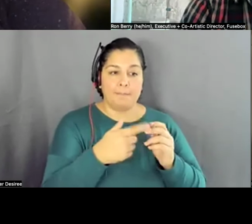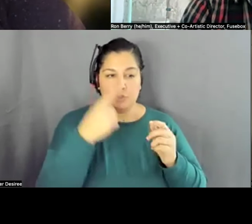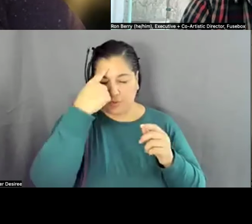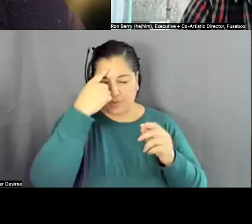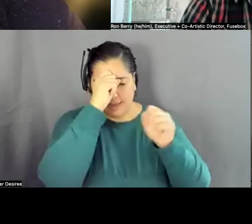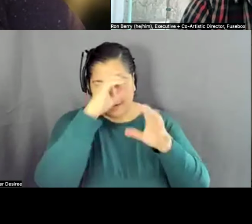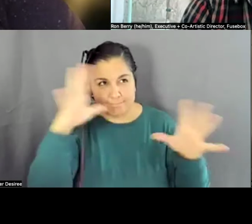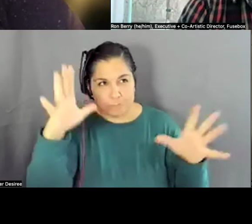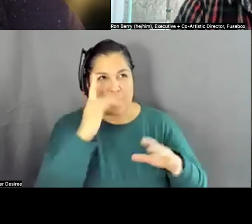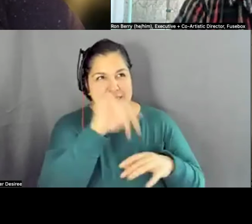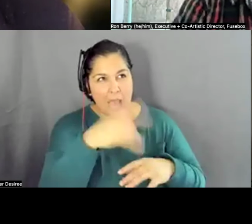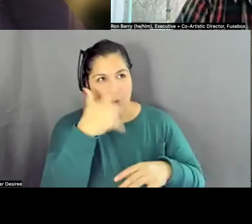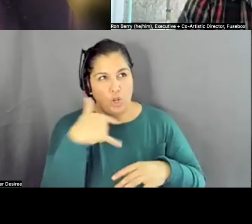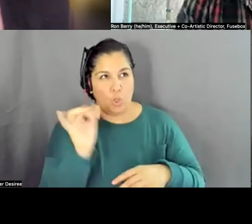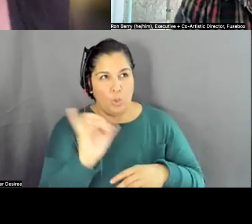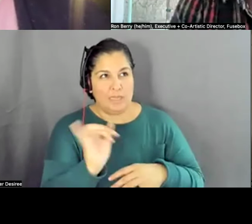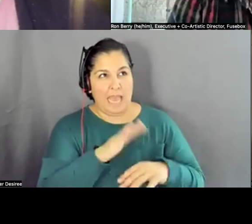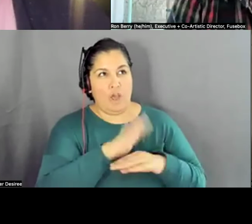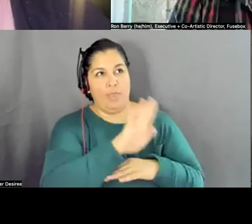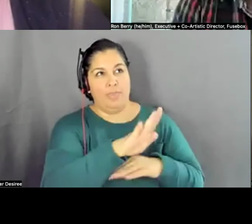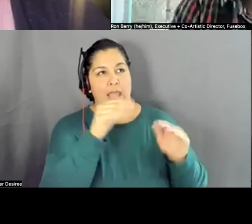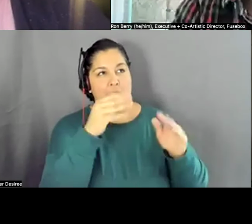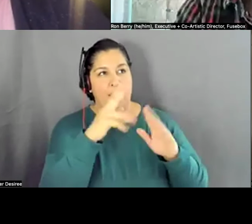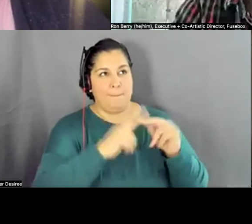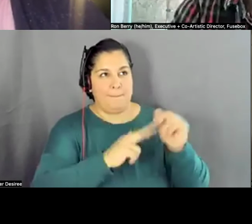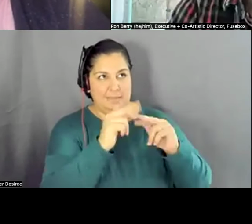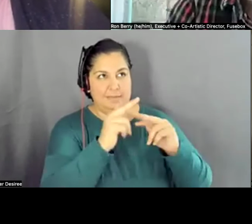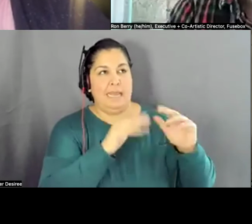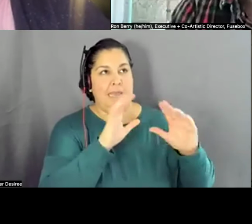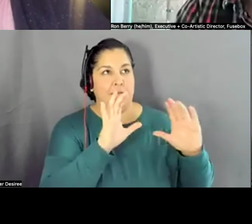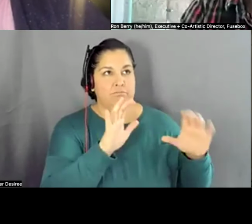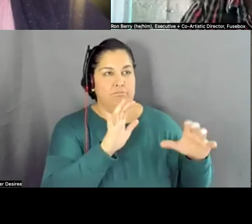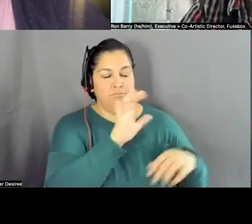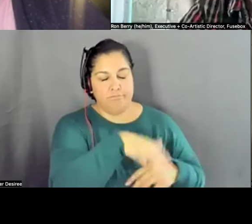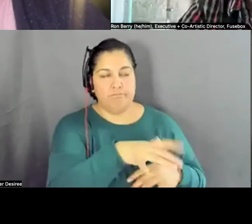And so, yeah, I hope that answers the question, but.